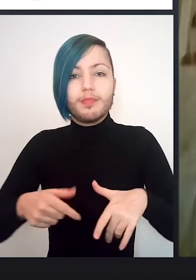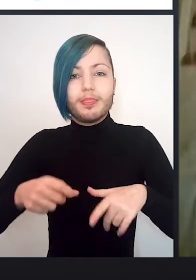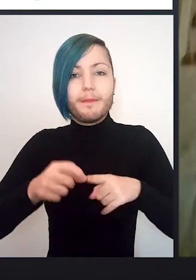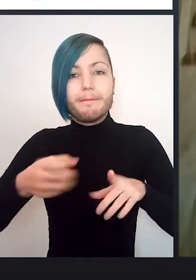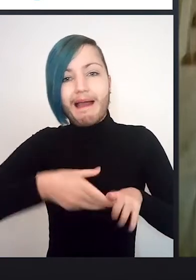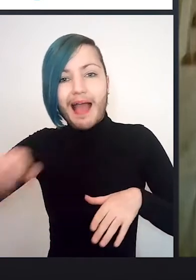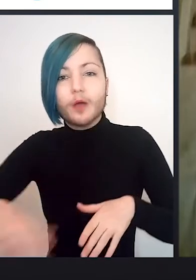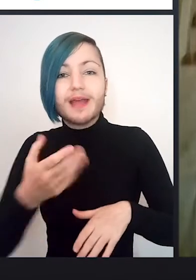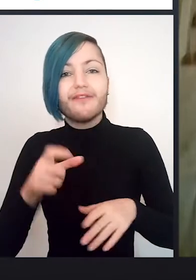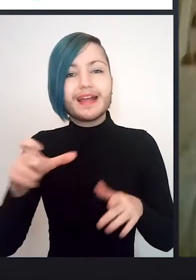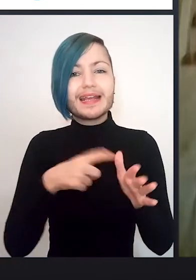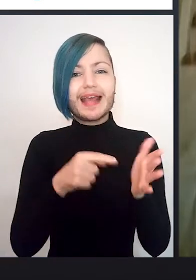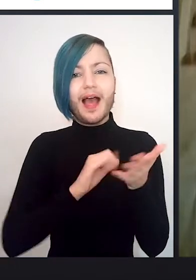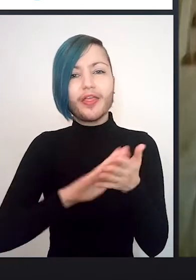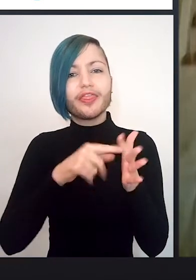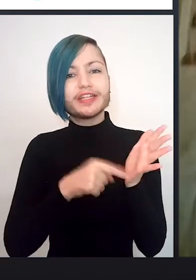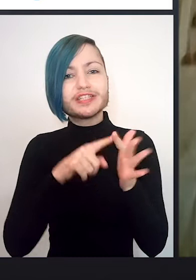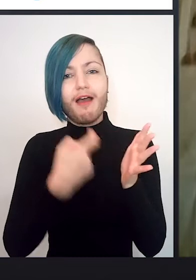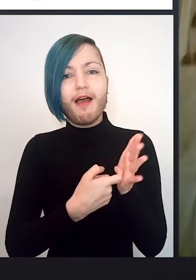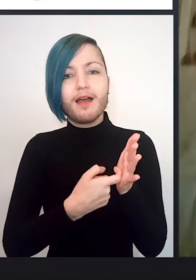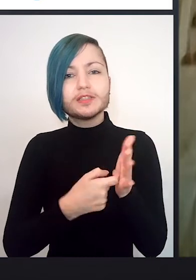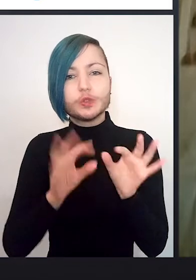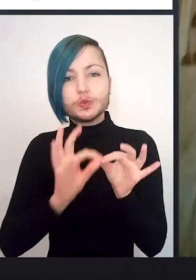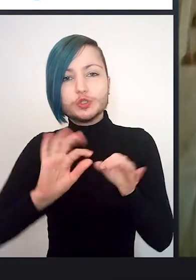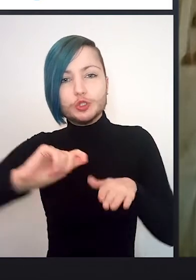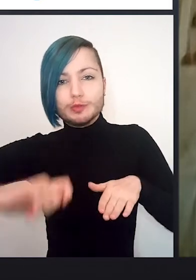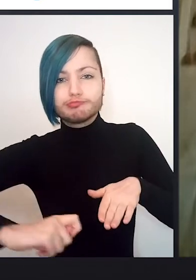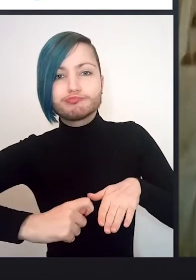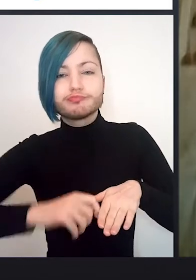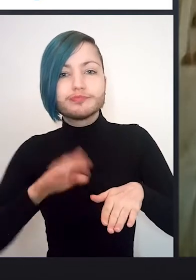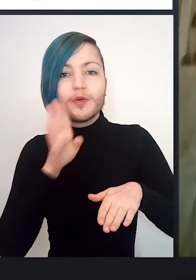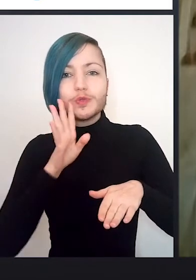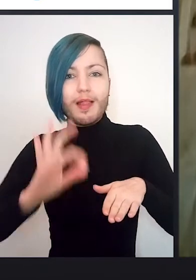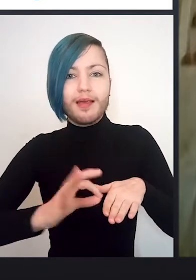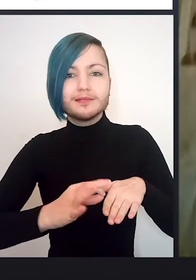Which is a bit odd. I've never had a catheter before and you're wondering,